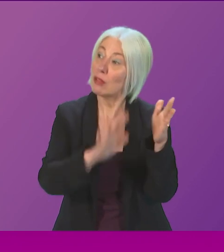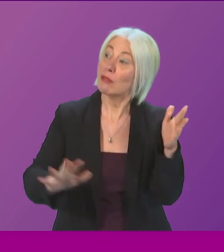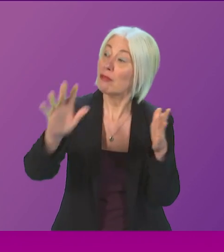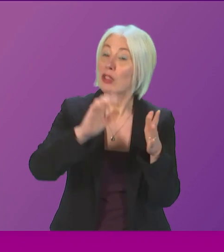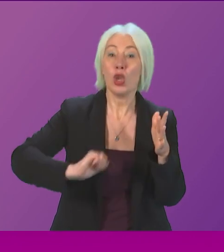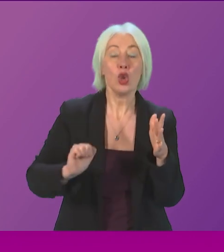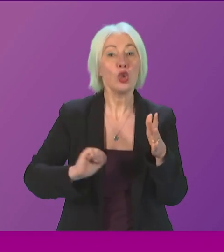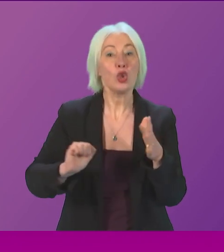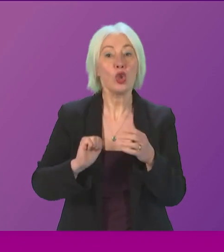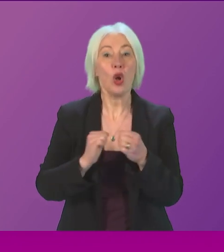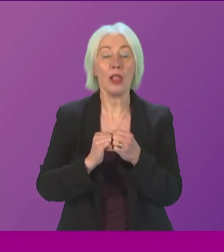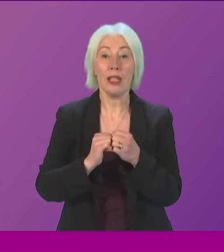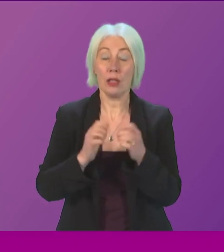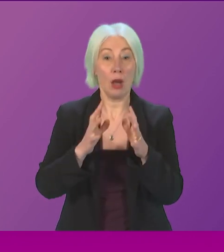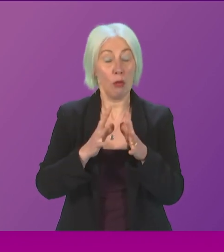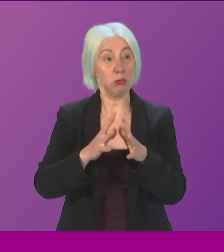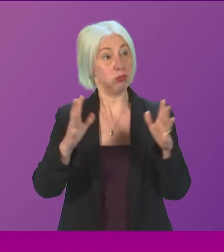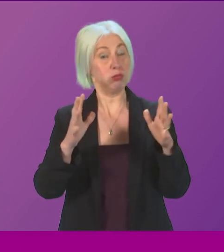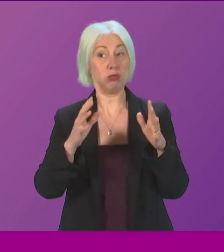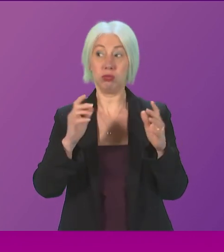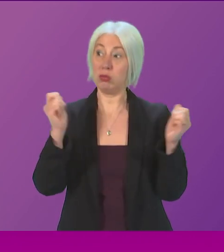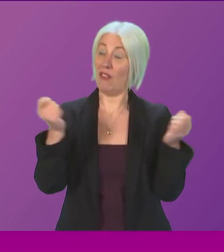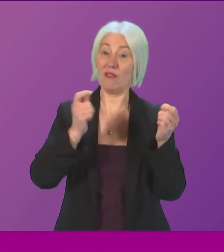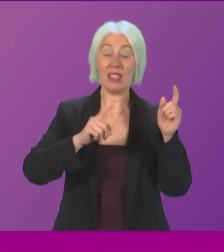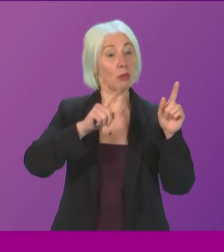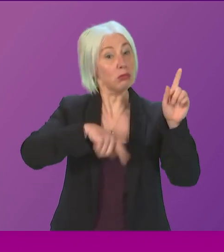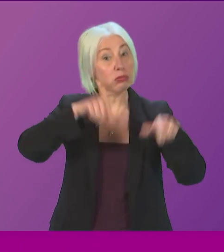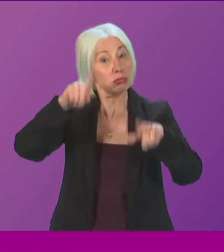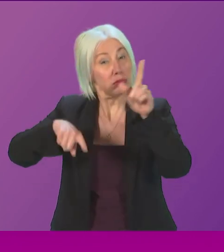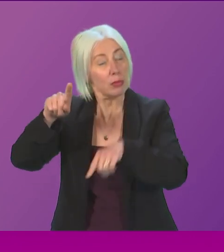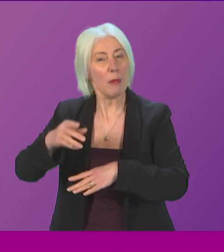The tenor and scale of the festivities has been different from previous coronations,